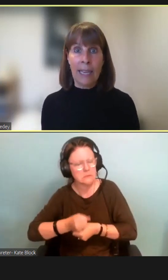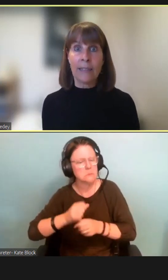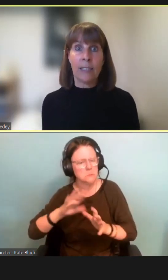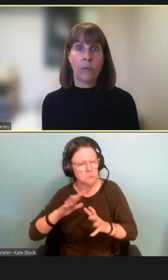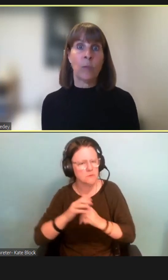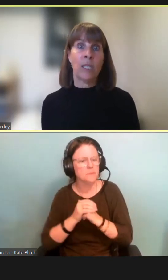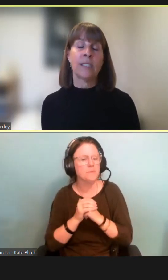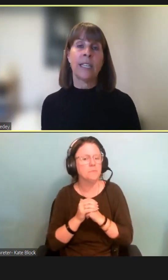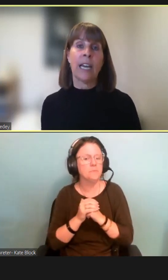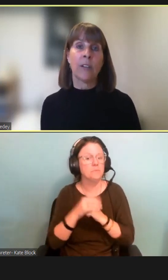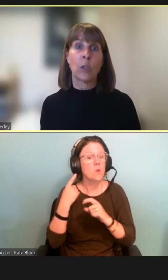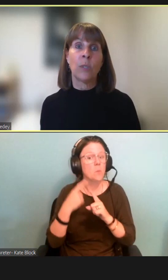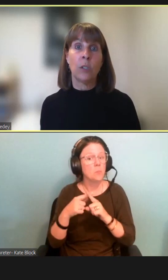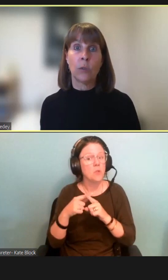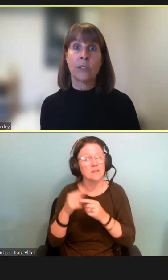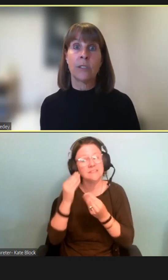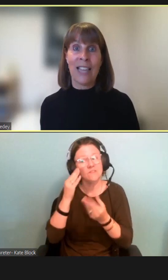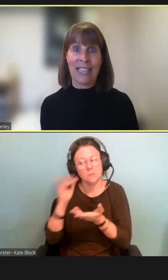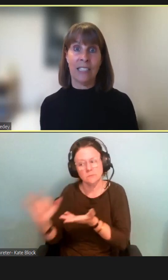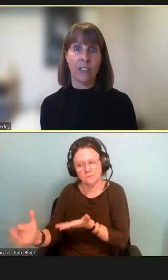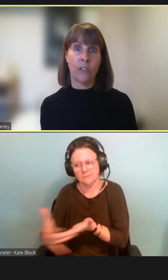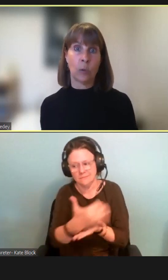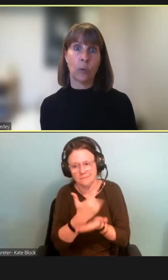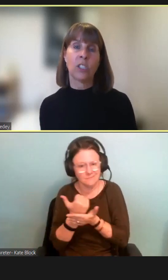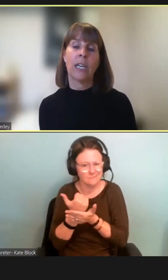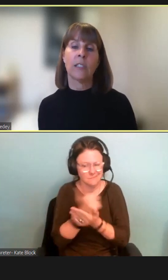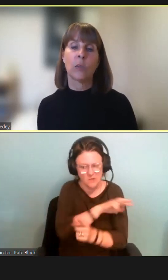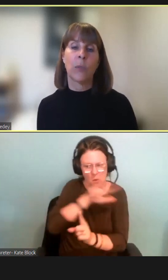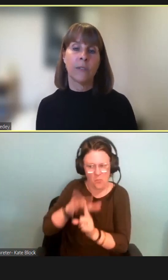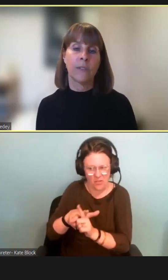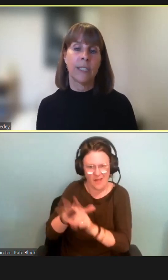information they gather can be used to that individual child's benefit and that